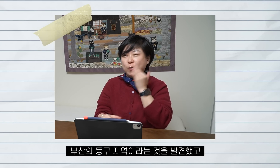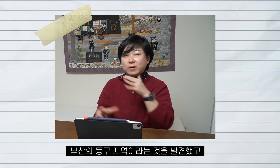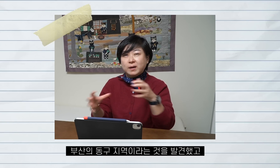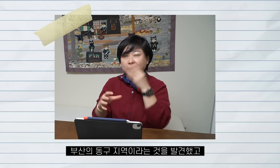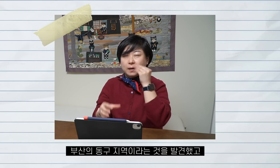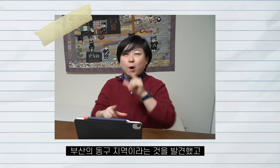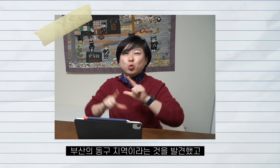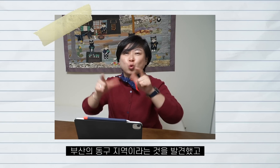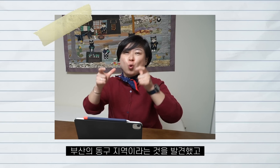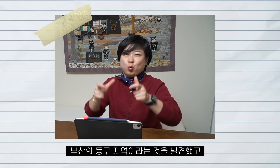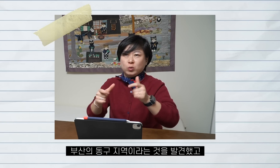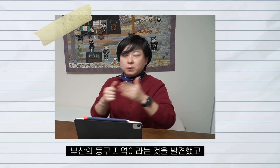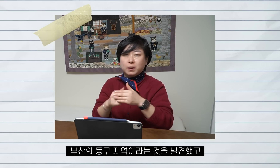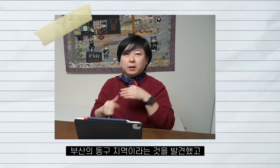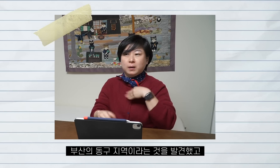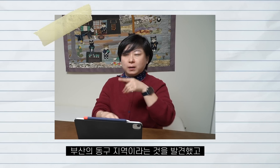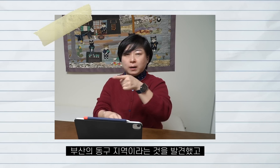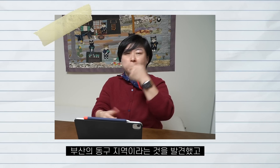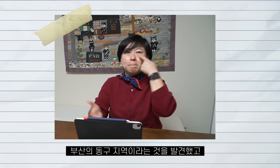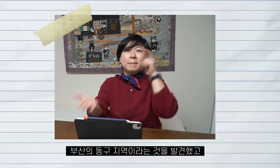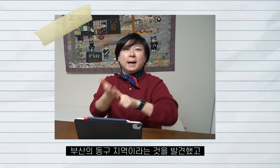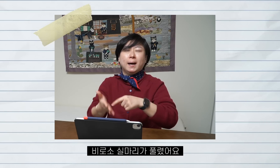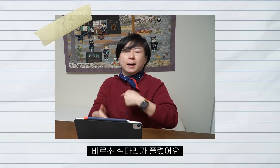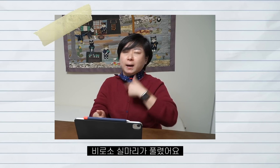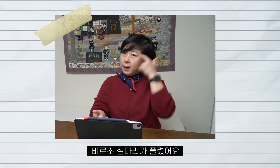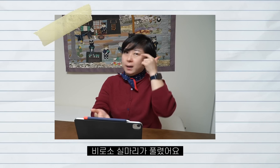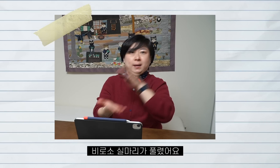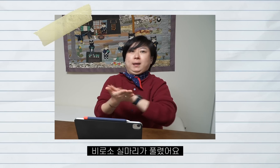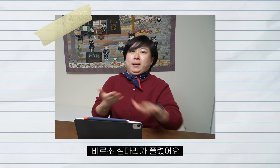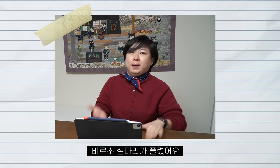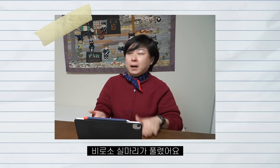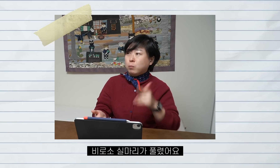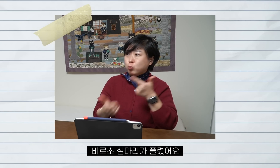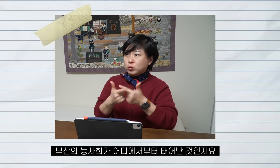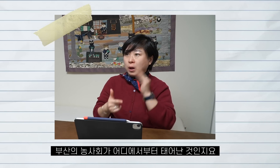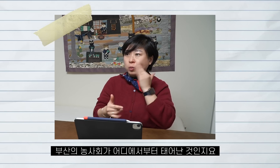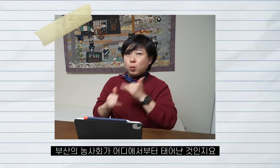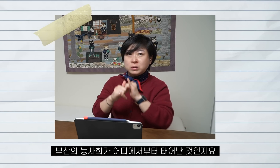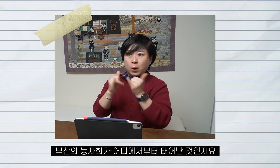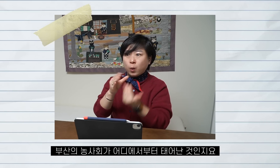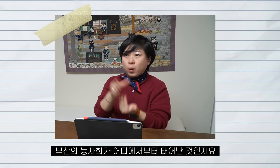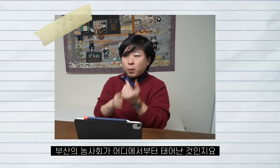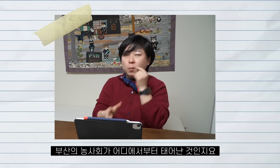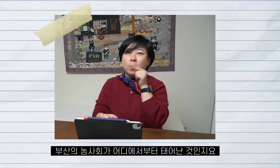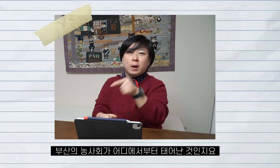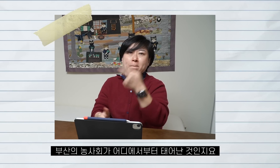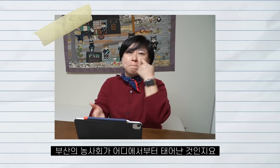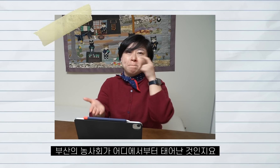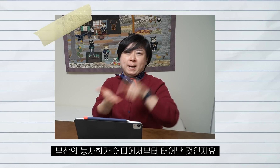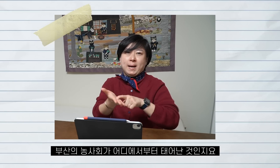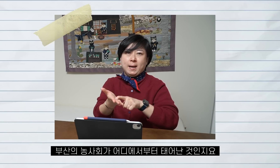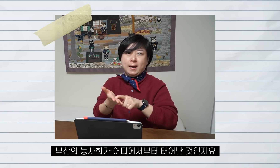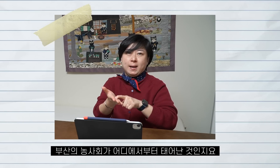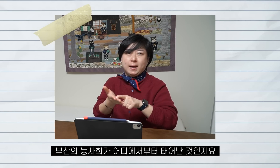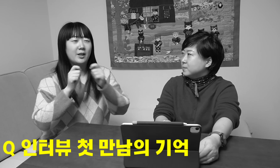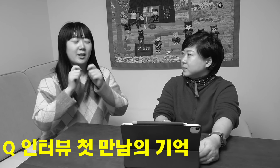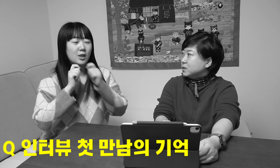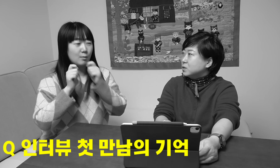He discovered that it was the Dong-gu area of Busan, and the clue was finally solved. Where did Busan's deaf society come from?